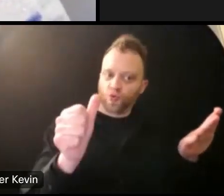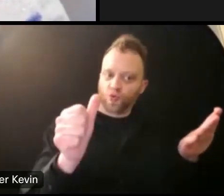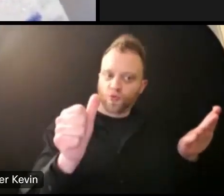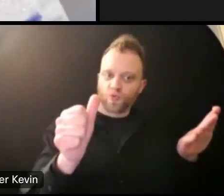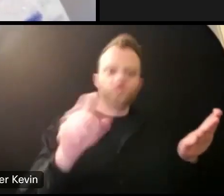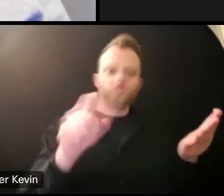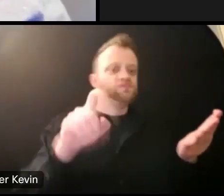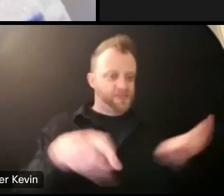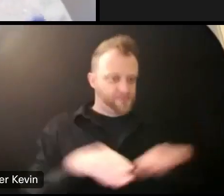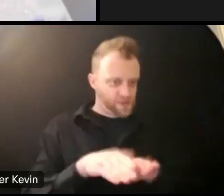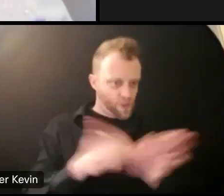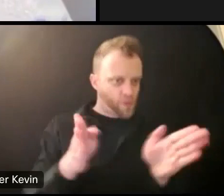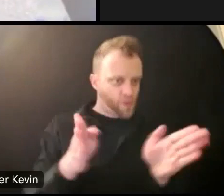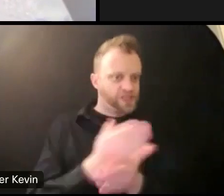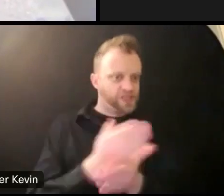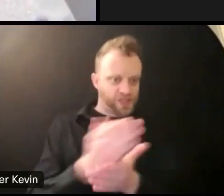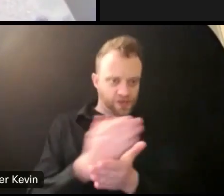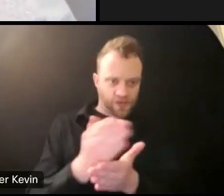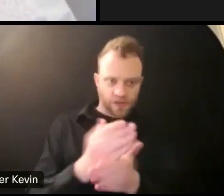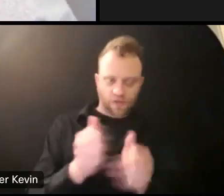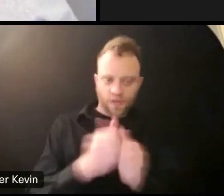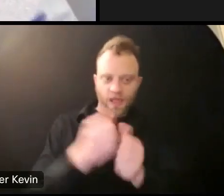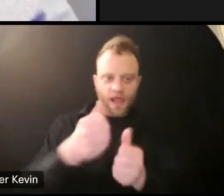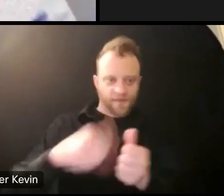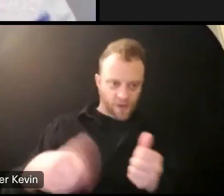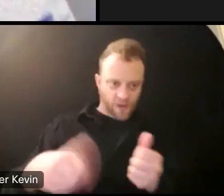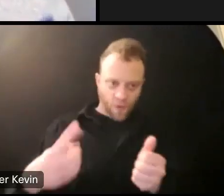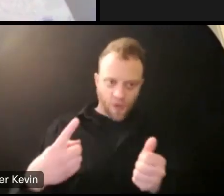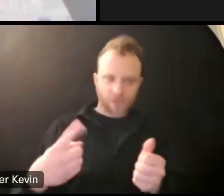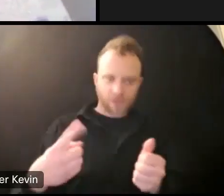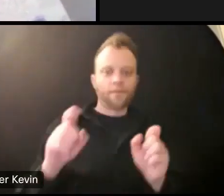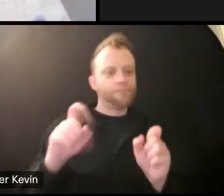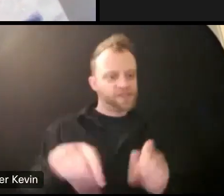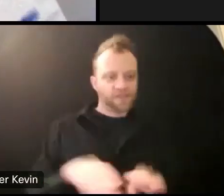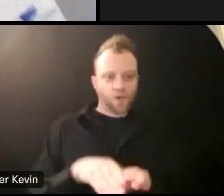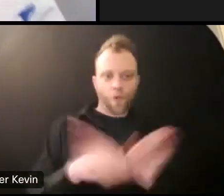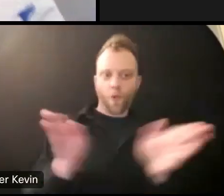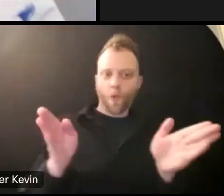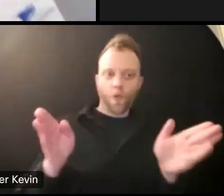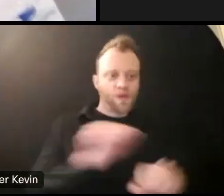constituents, when individuals call our office and send us requests for Freedom of Information Act,